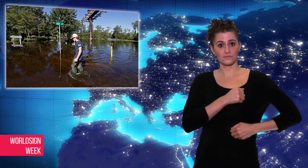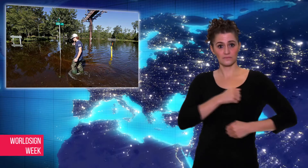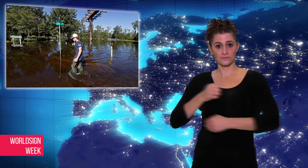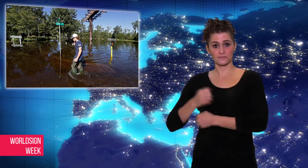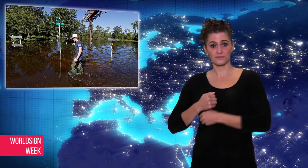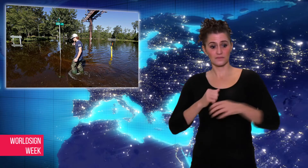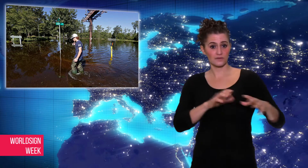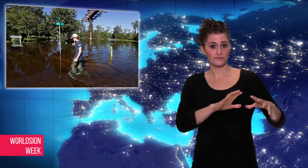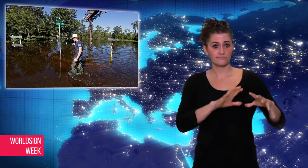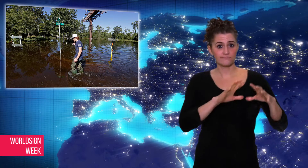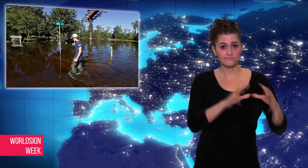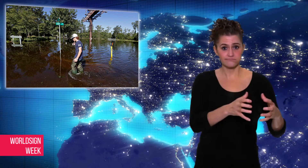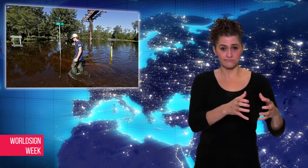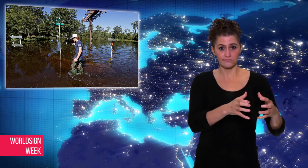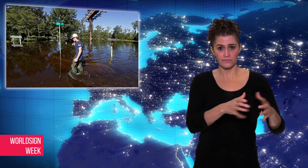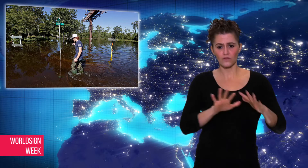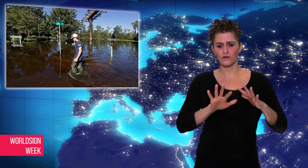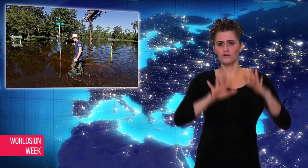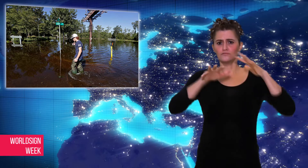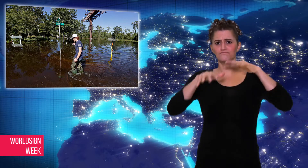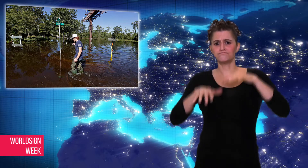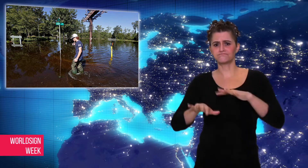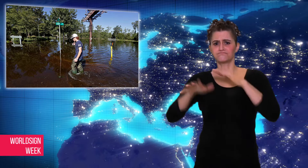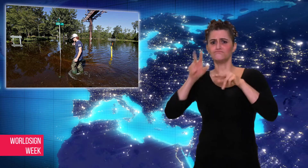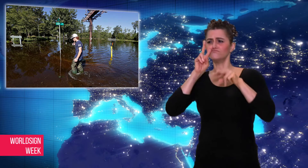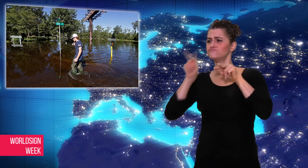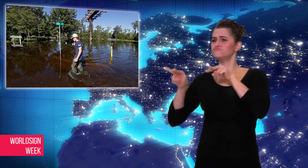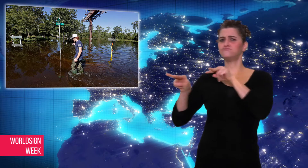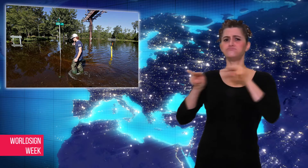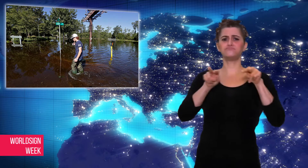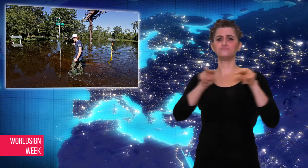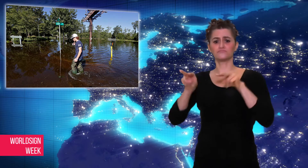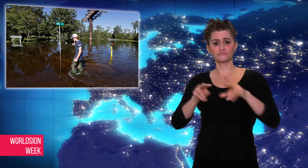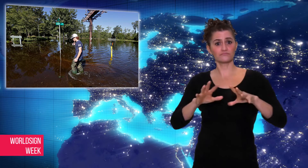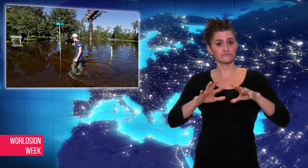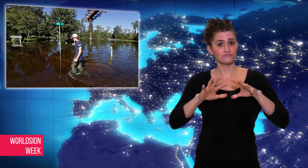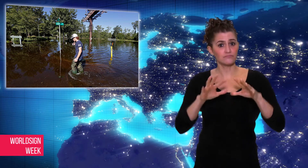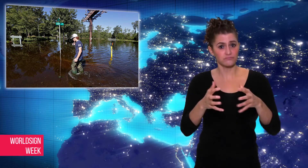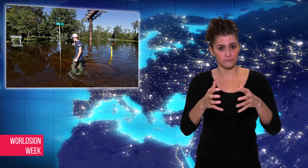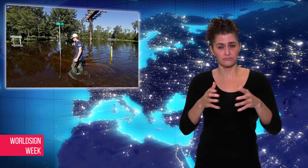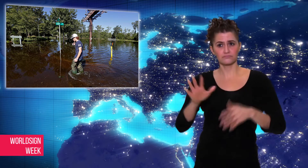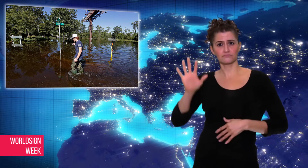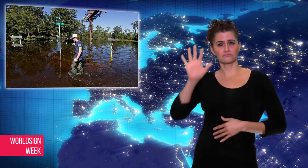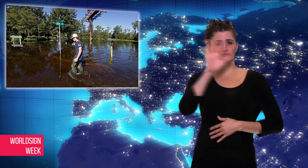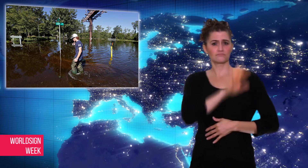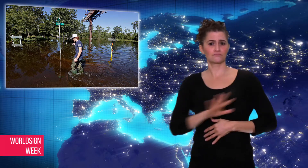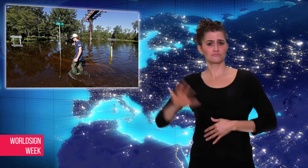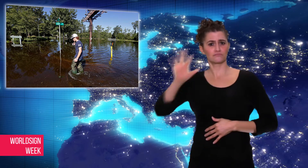The Marines, the Coast Guard, the